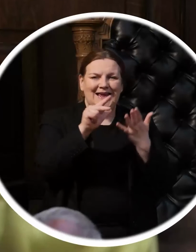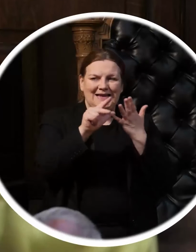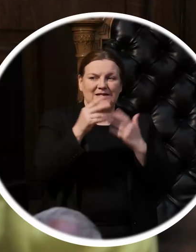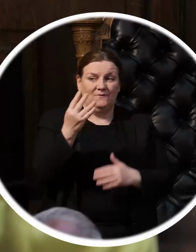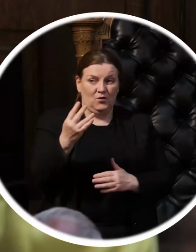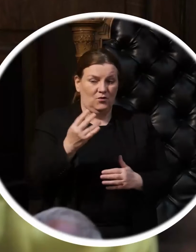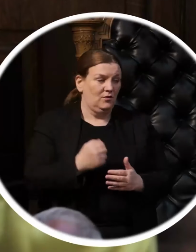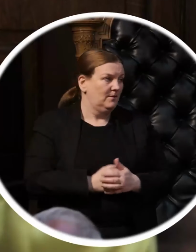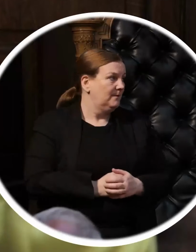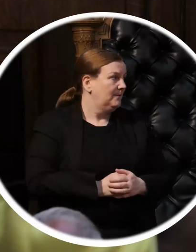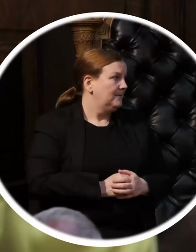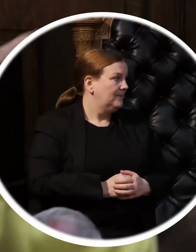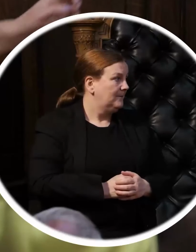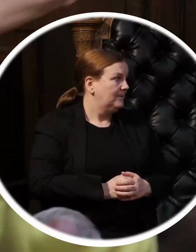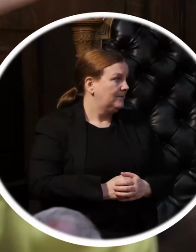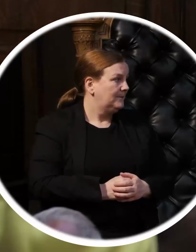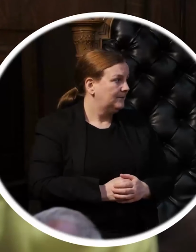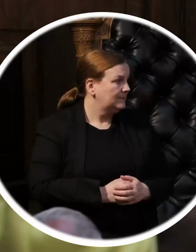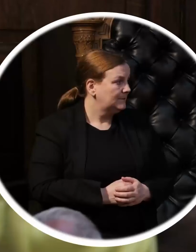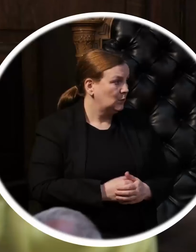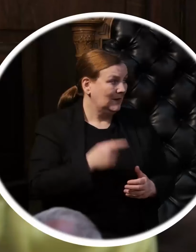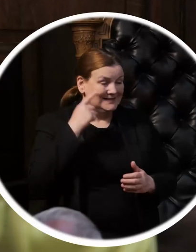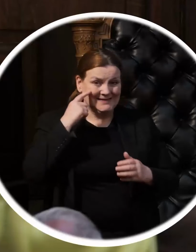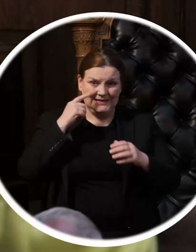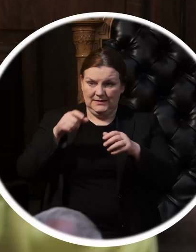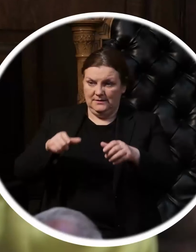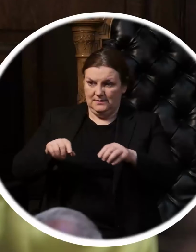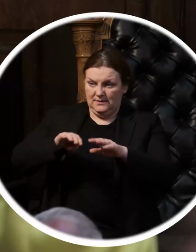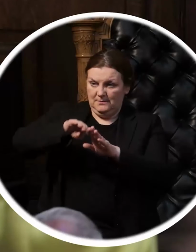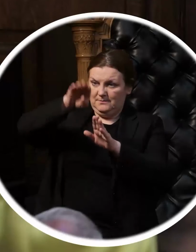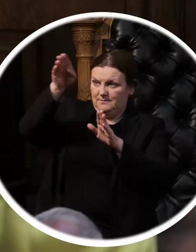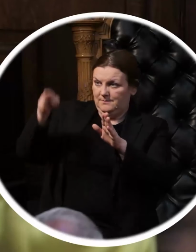And these are the piers and arches that you can see surviving right down in the,